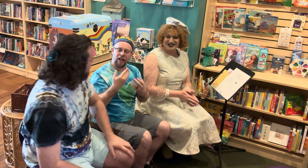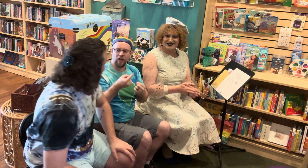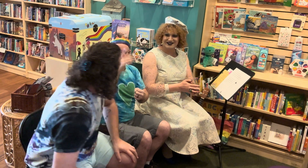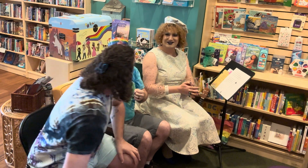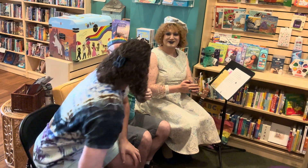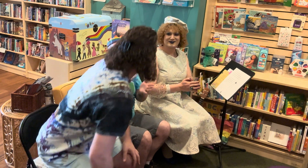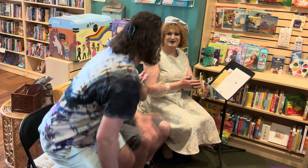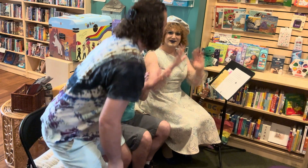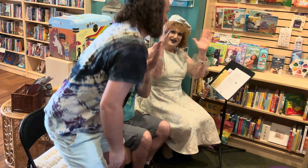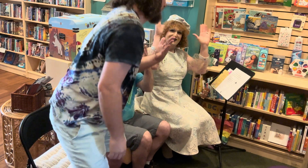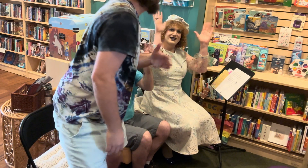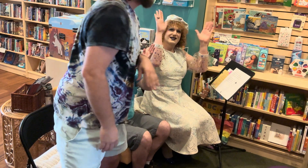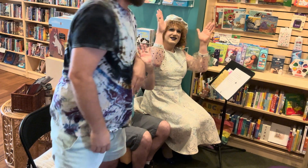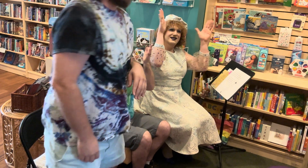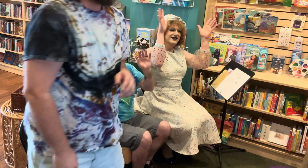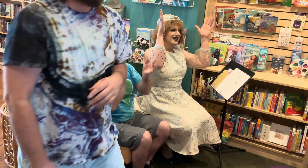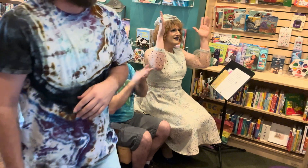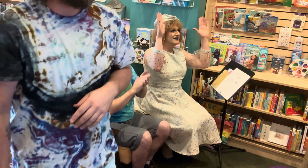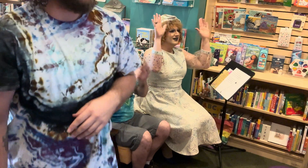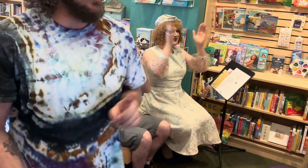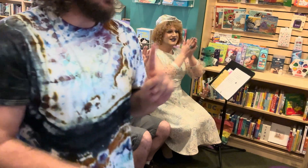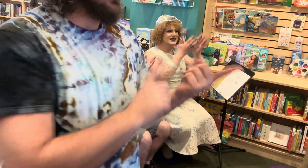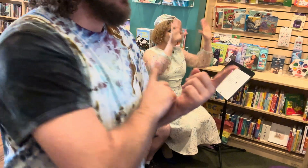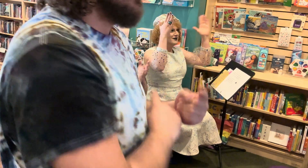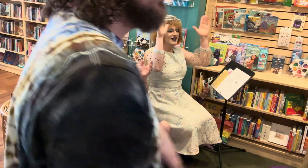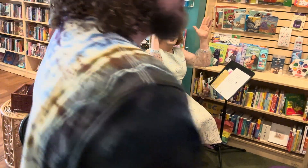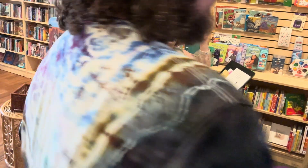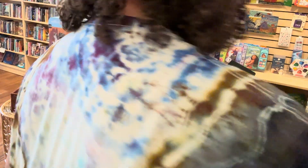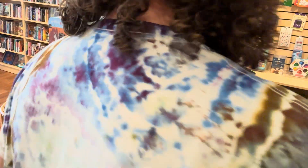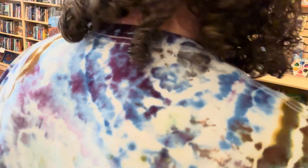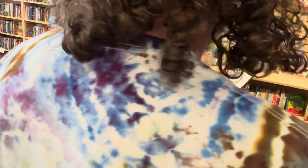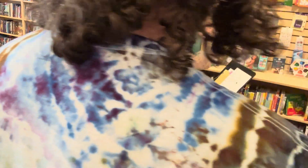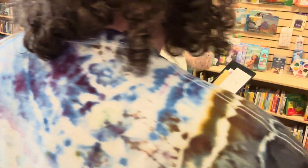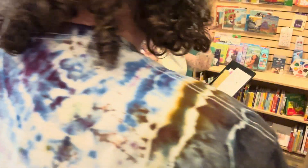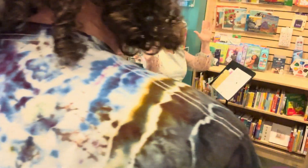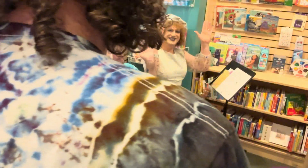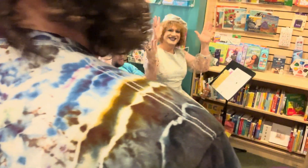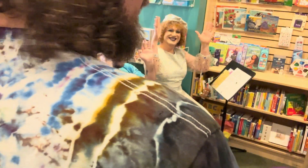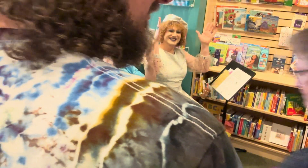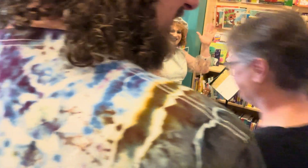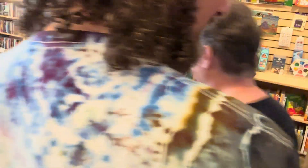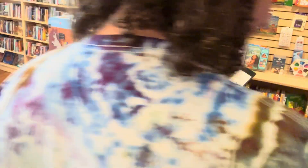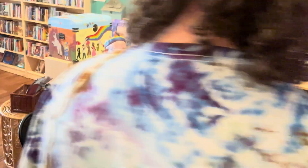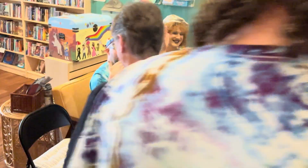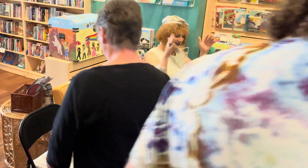Thank you Mr. Zae. Thank you! We applaud without clapping, we just shake our hands. Applause!